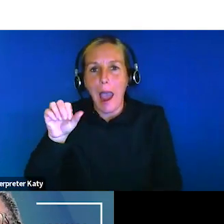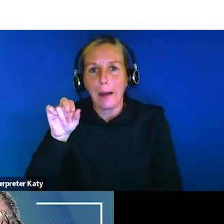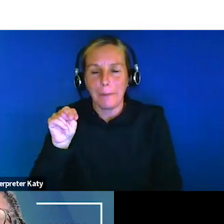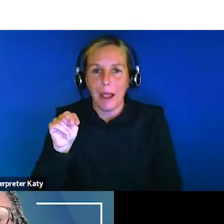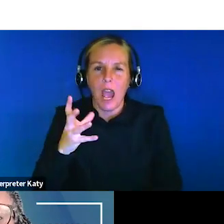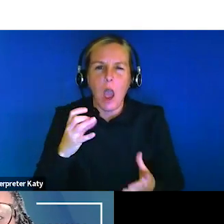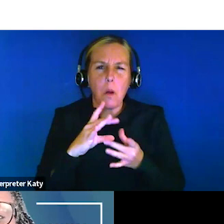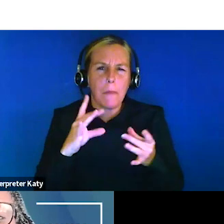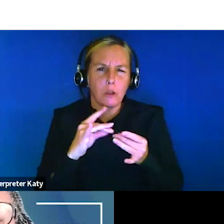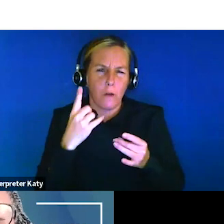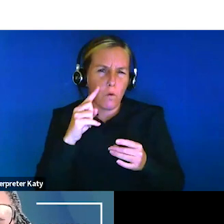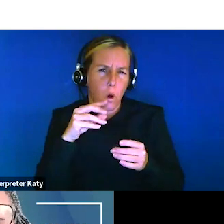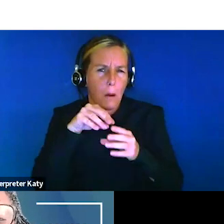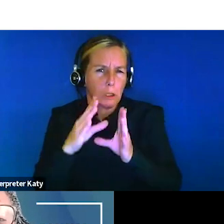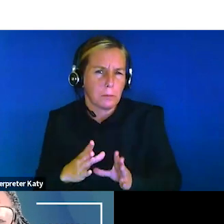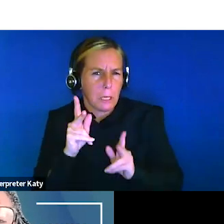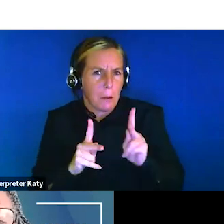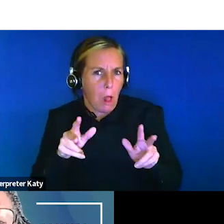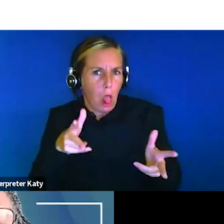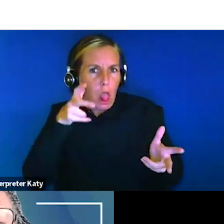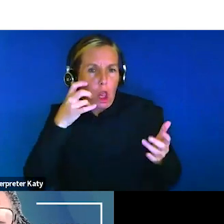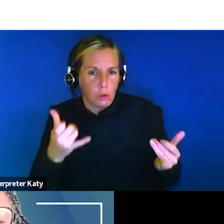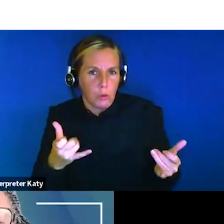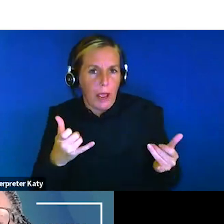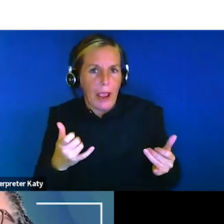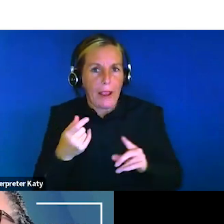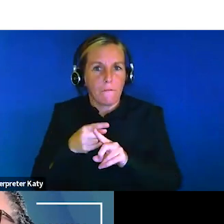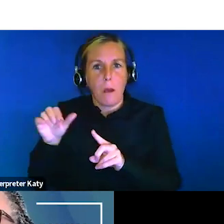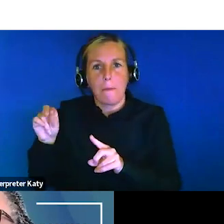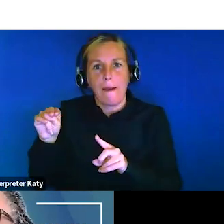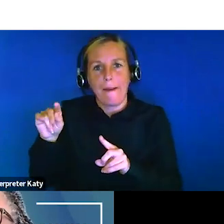a couple of takeaways from Annette's incredible story of her journey.